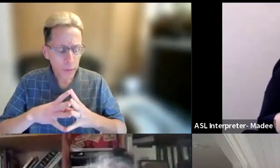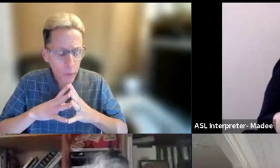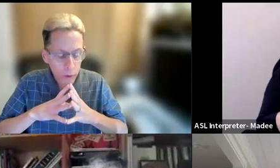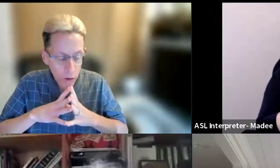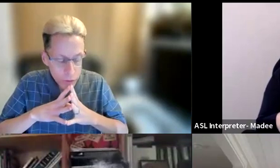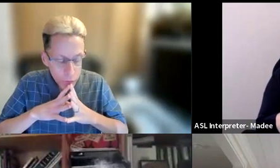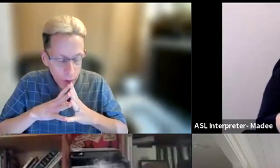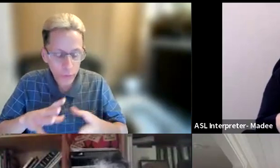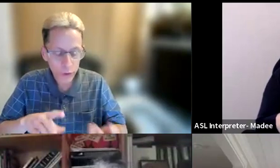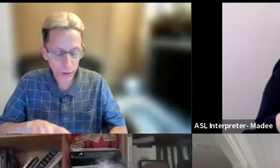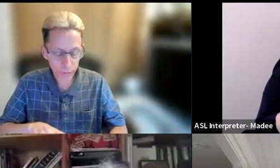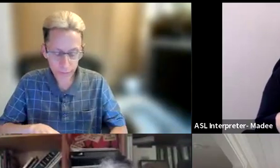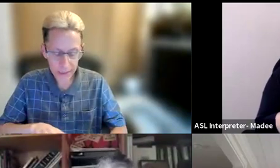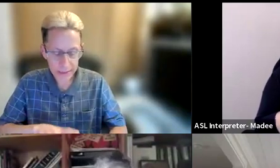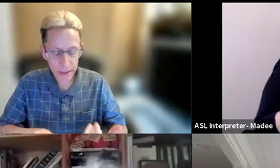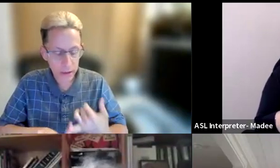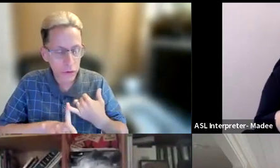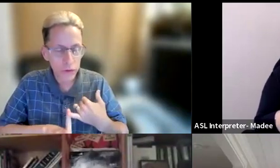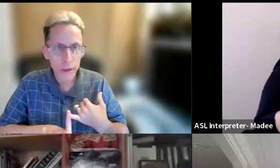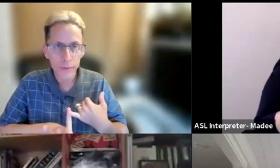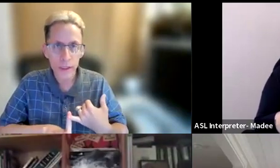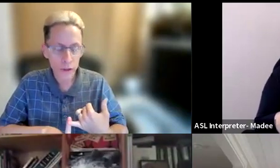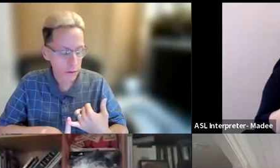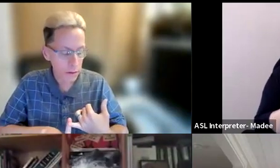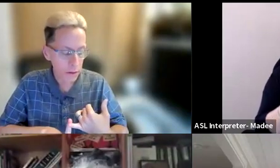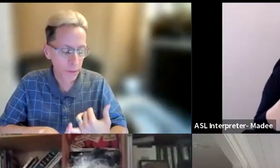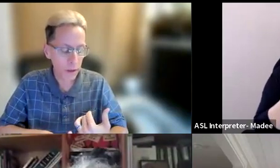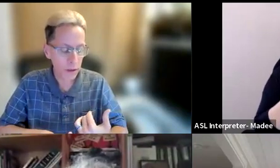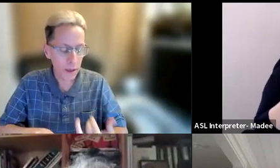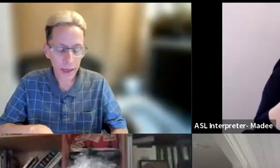Don Dew: but we also, I mean, we do have a standalone transportation committee.